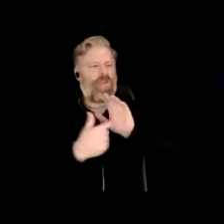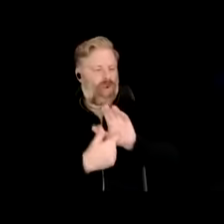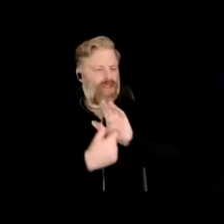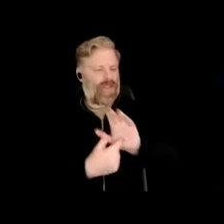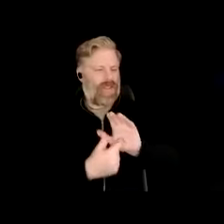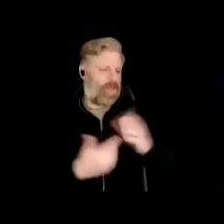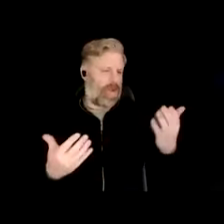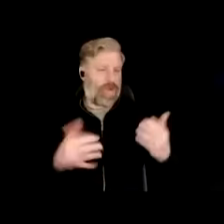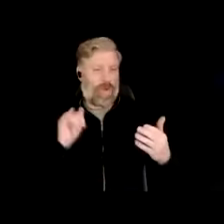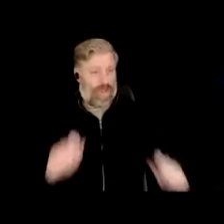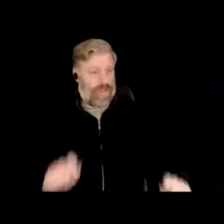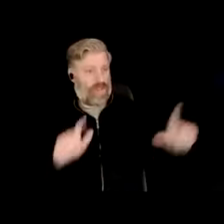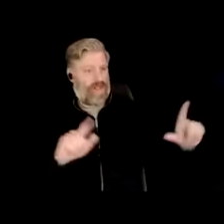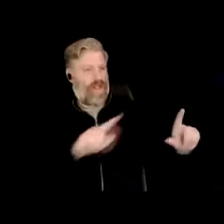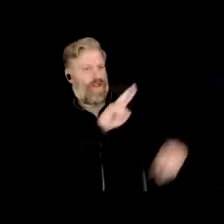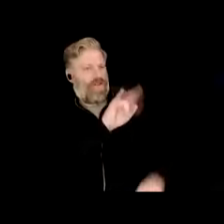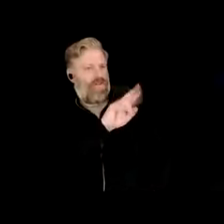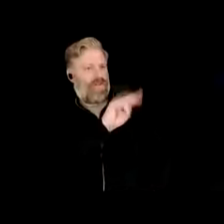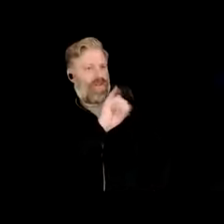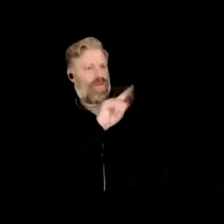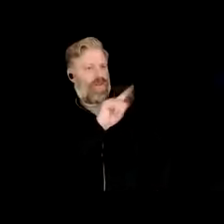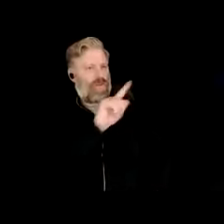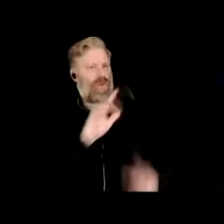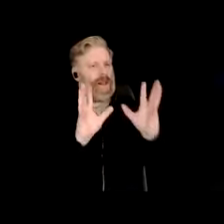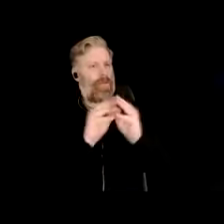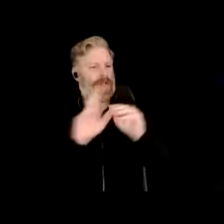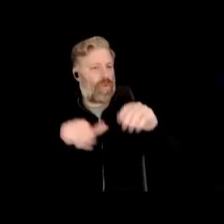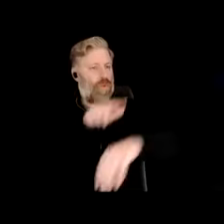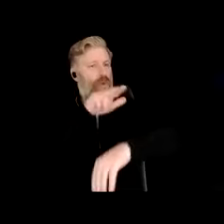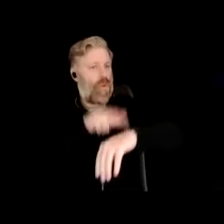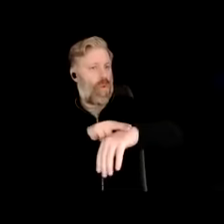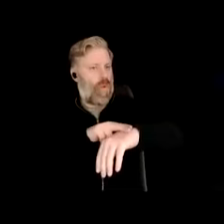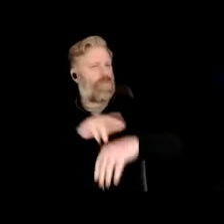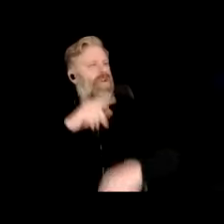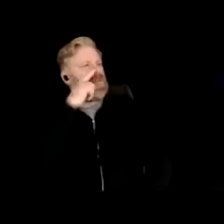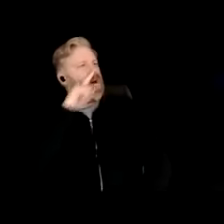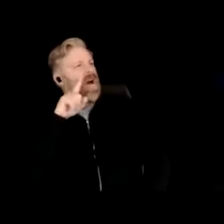Sam and Scott would be keeping tabs on the chat. And then lastly,